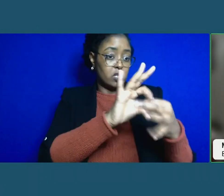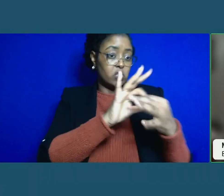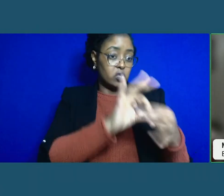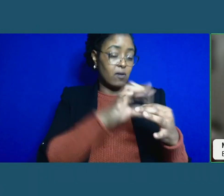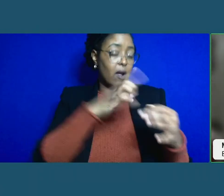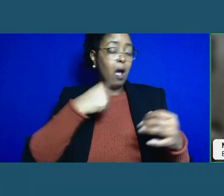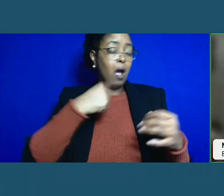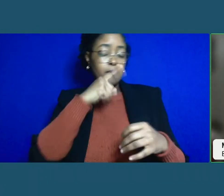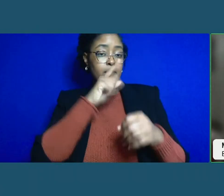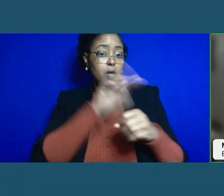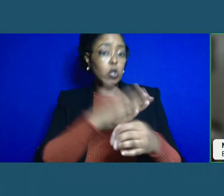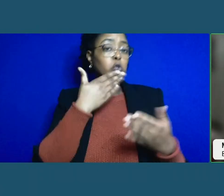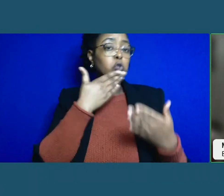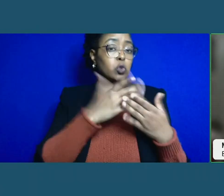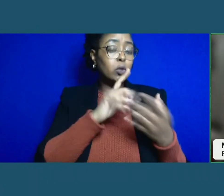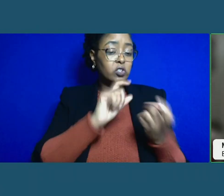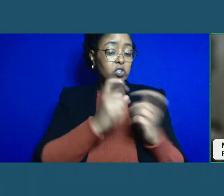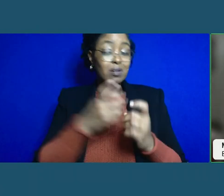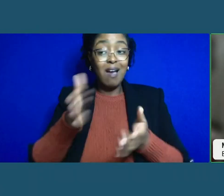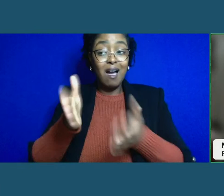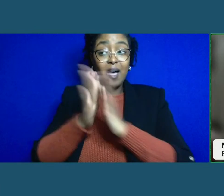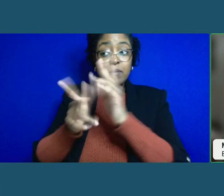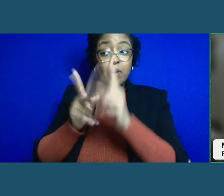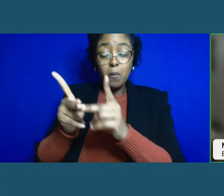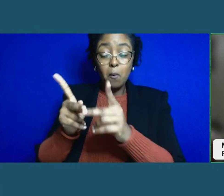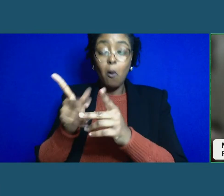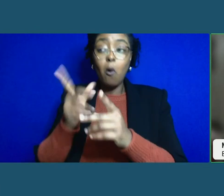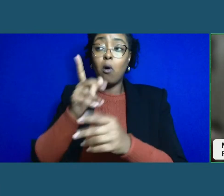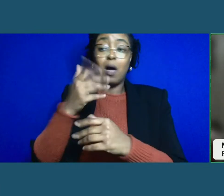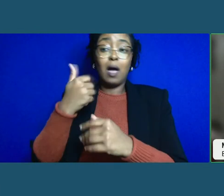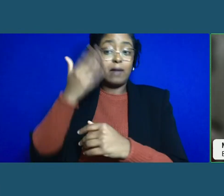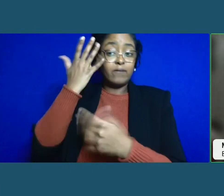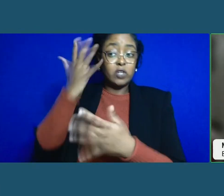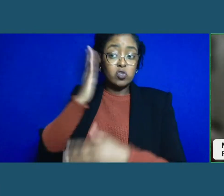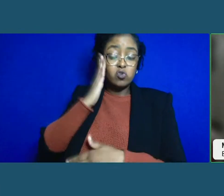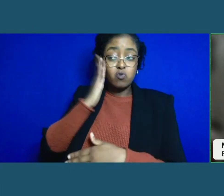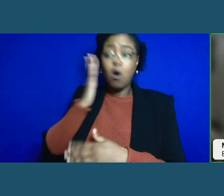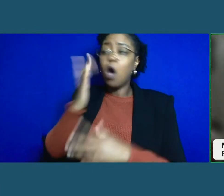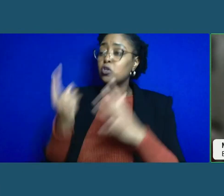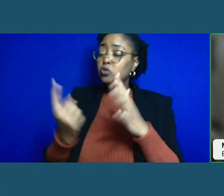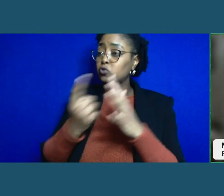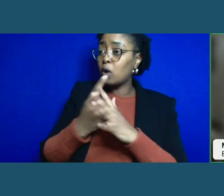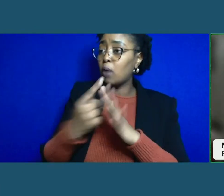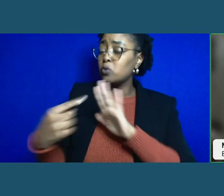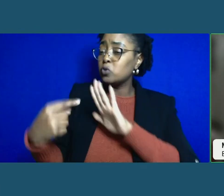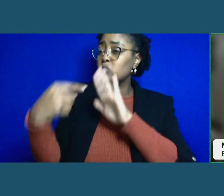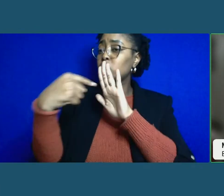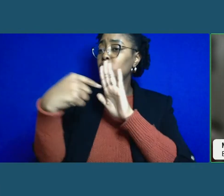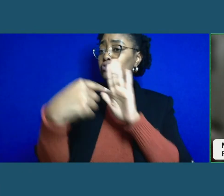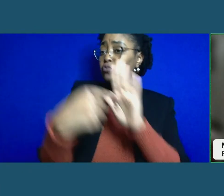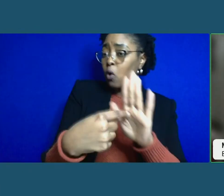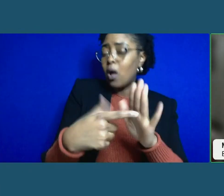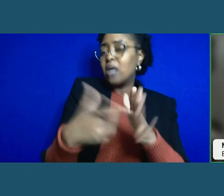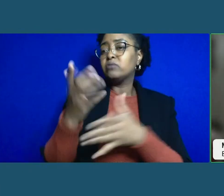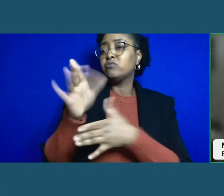relationships and my commitment to real change. Um to ask people